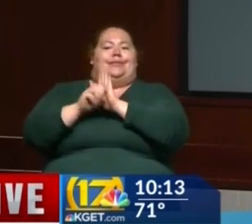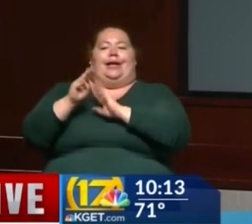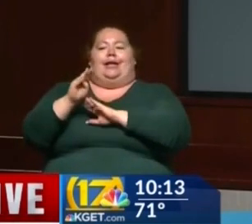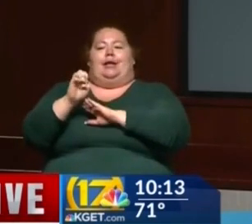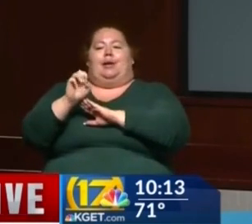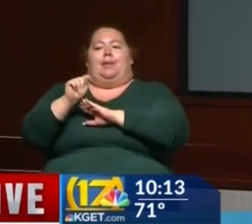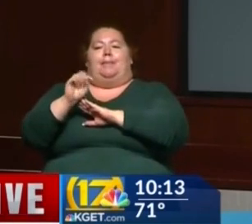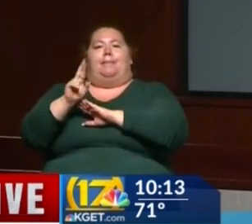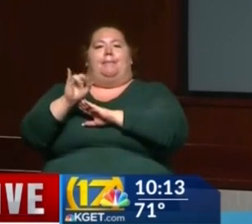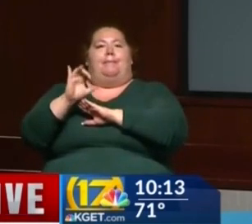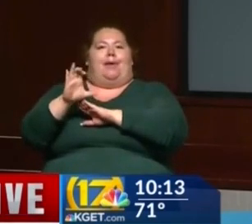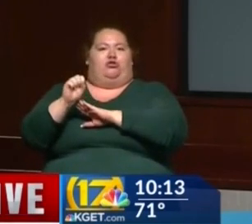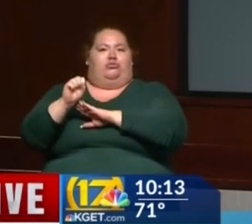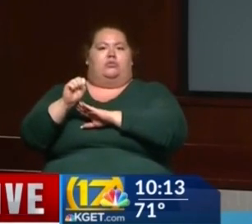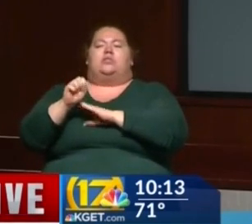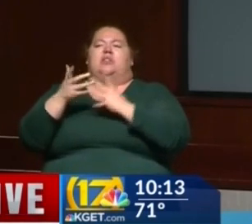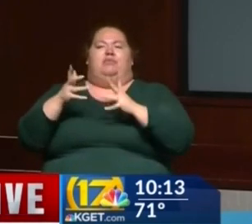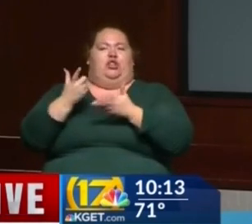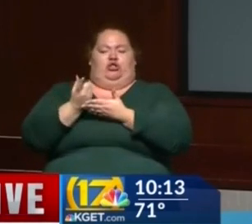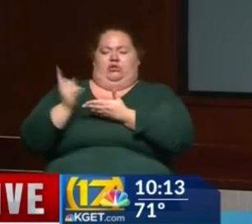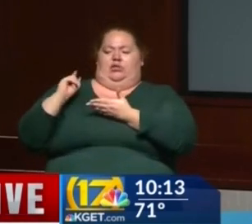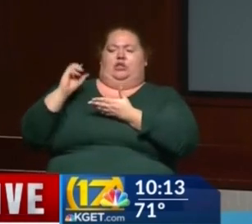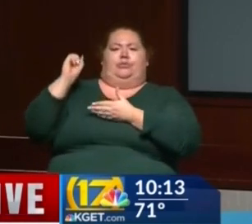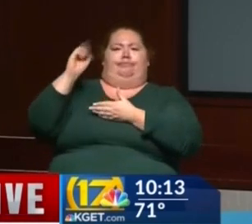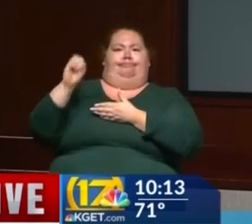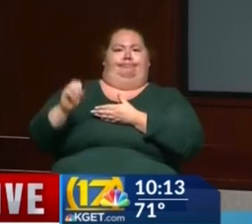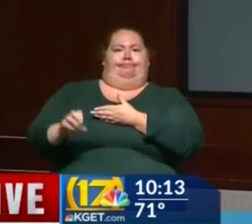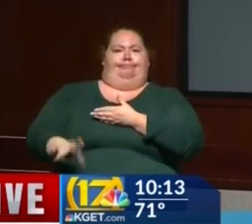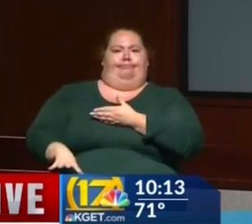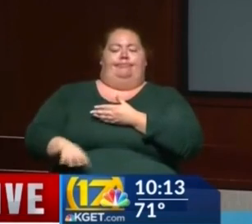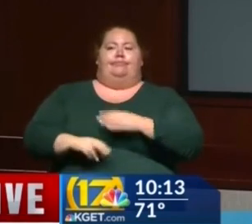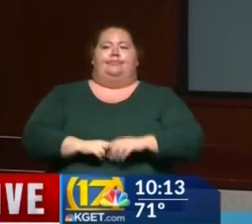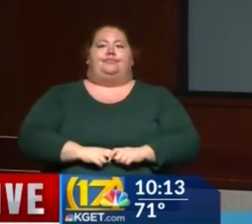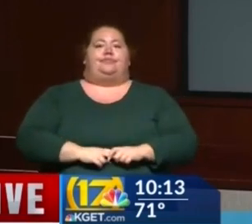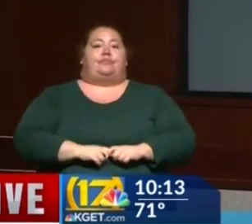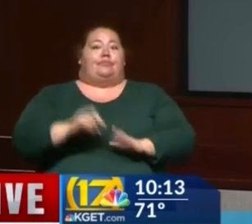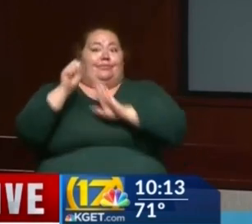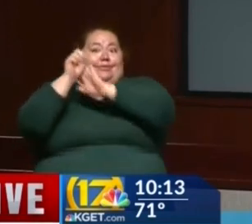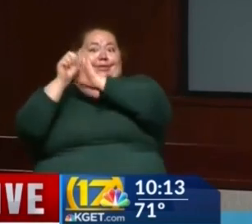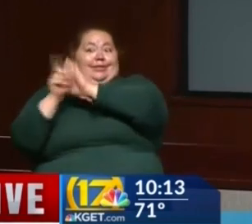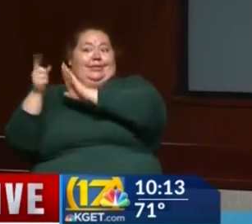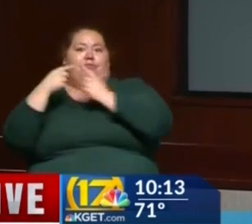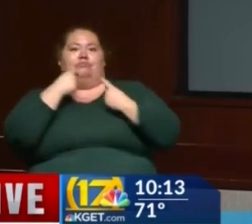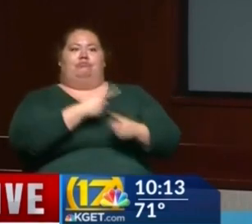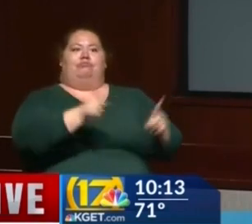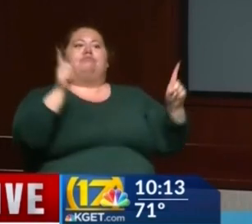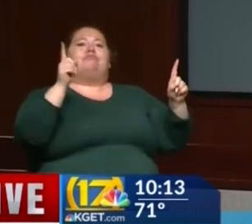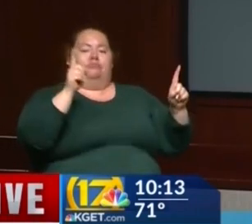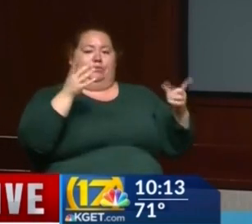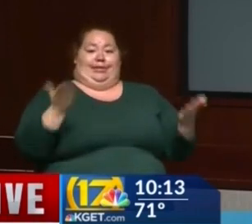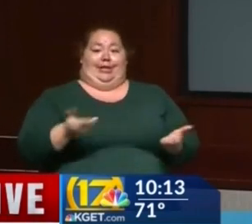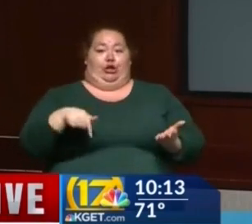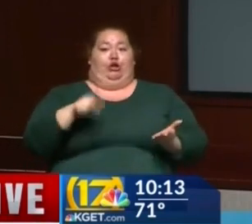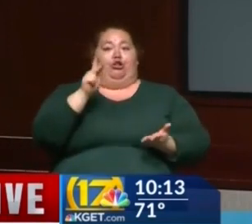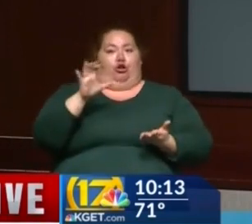INDUSTRY, WHERE THEY ARE, HOW MUCH ETC. WE ENCOURAGE YOU TO GO THERE SOME FINAL COMMENTS ON STATE METRICS WE DISCUSSED THEM